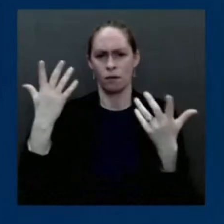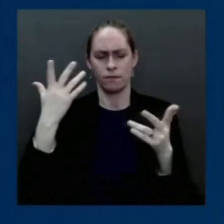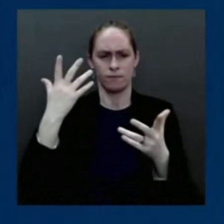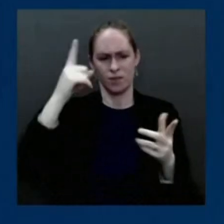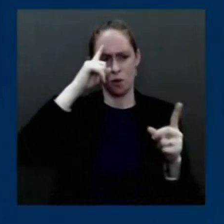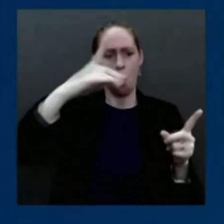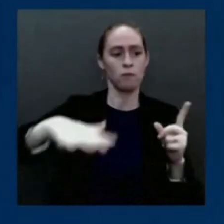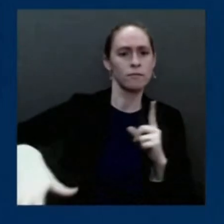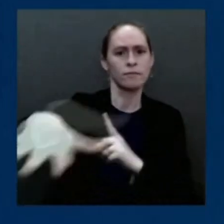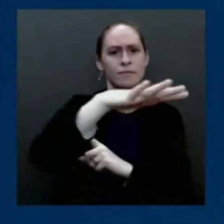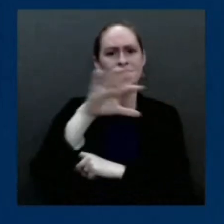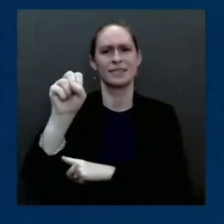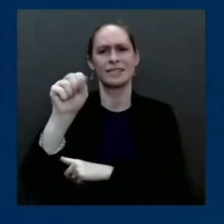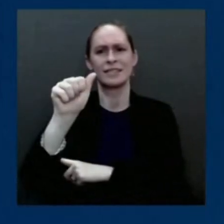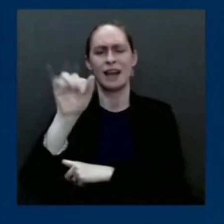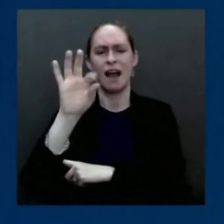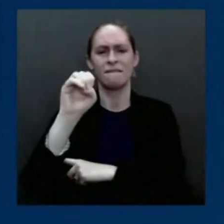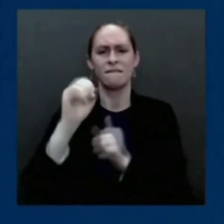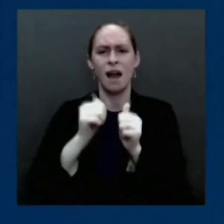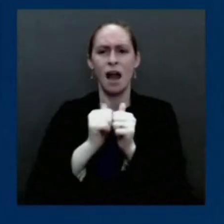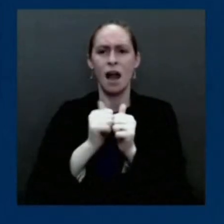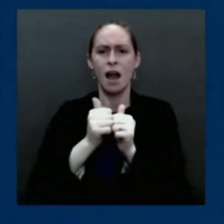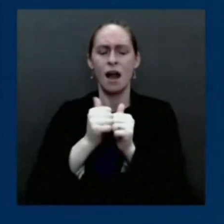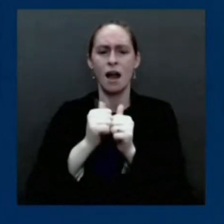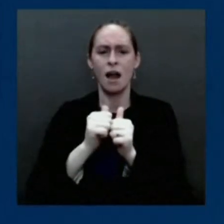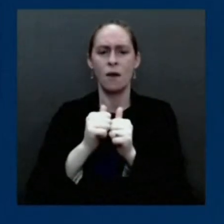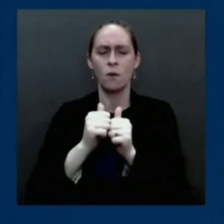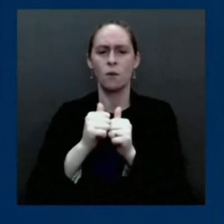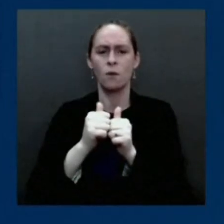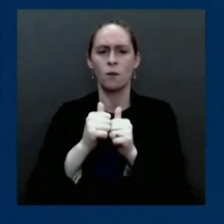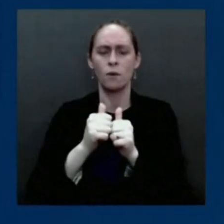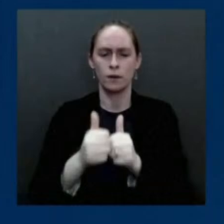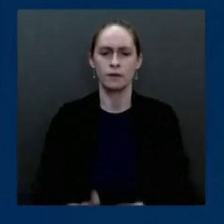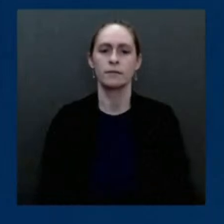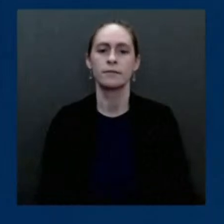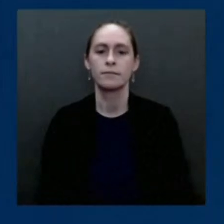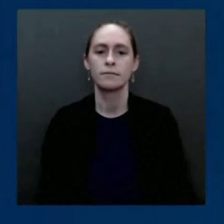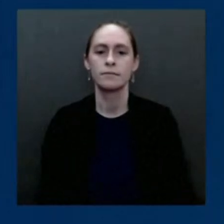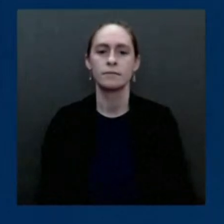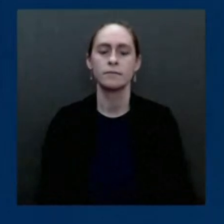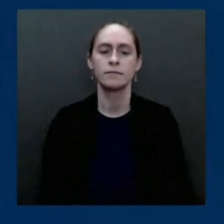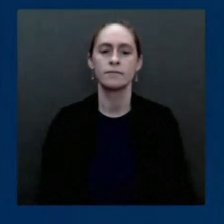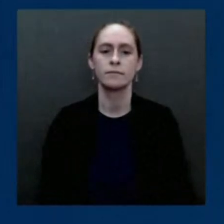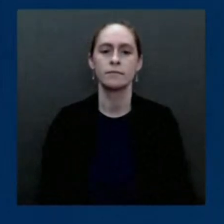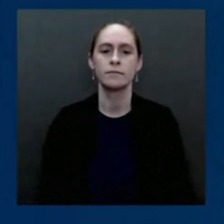ABOUT KEEPING AMERICA SAFE AND KEEPING OUR CITIZENS SAFE